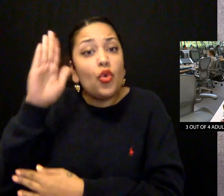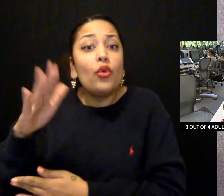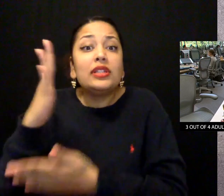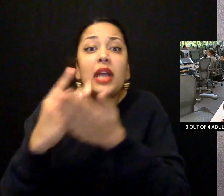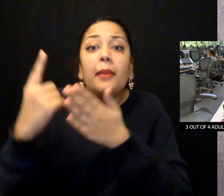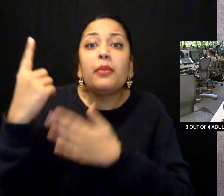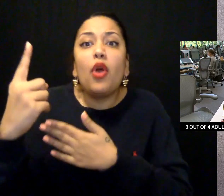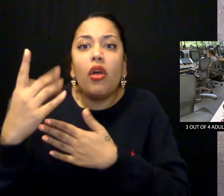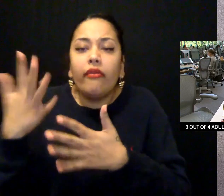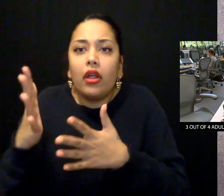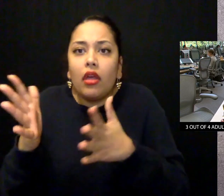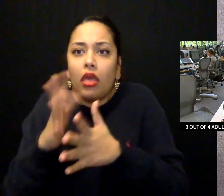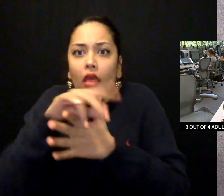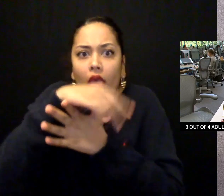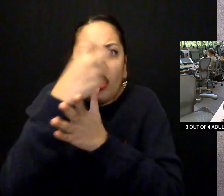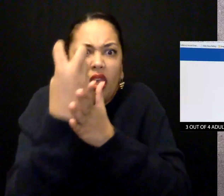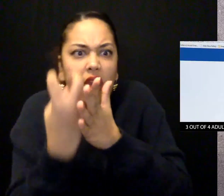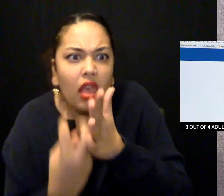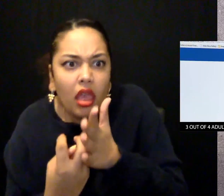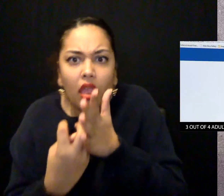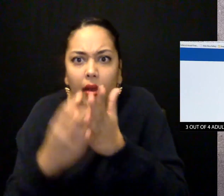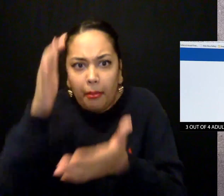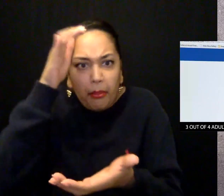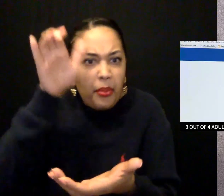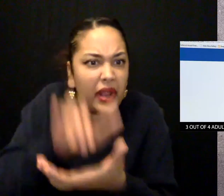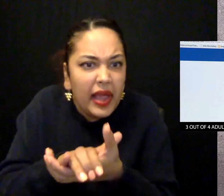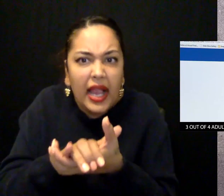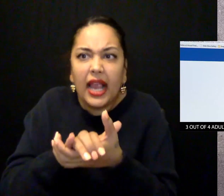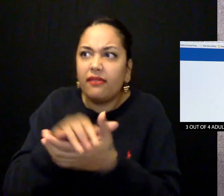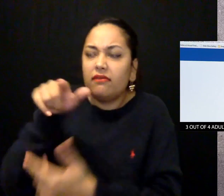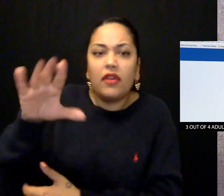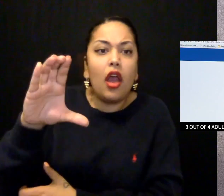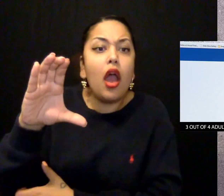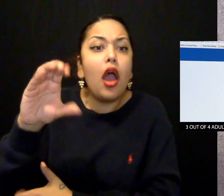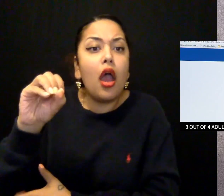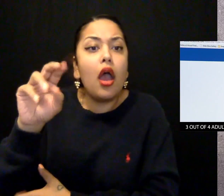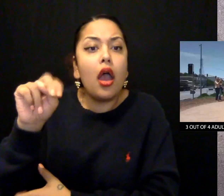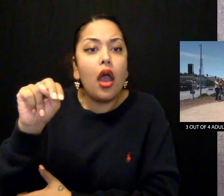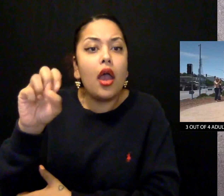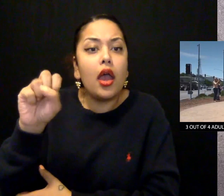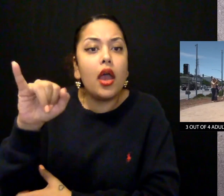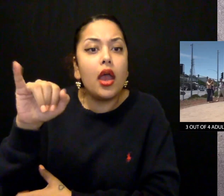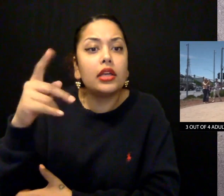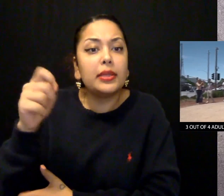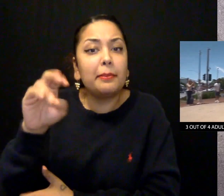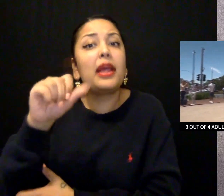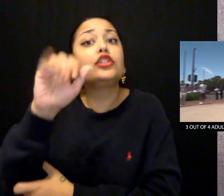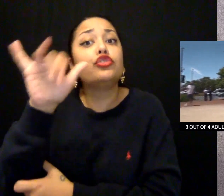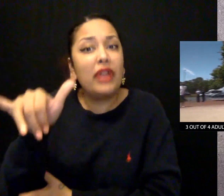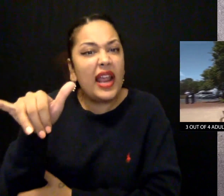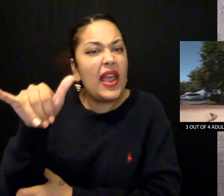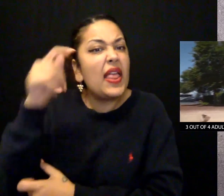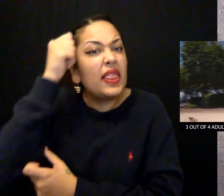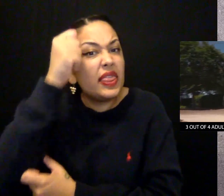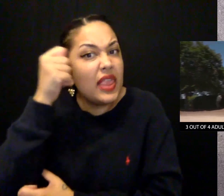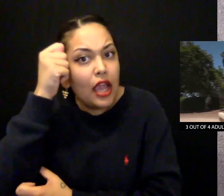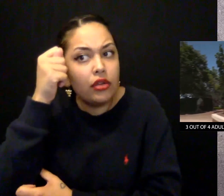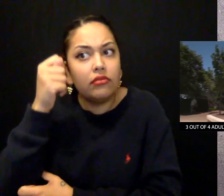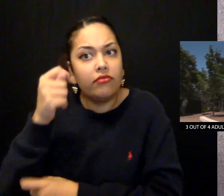and about 50% also say they know somebody who was persuaded to believe in a conspiracy theory